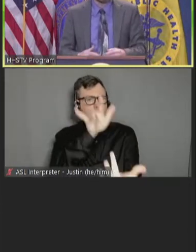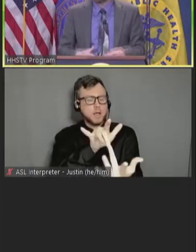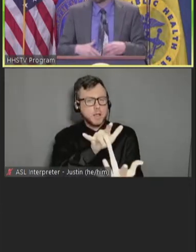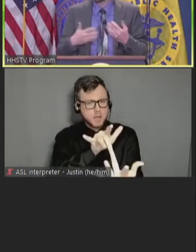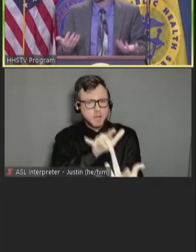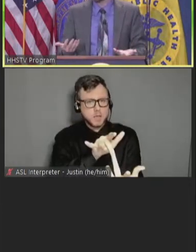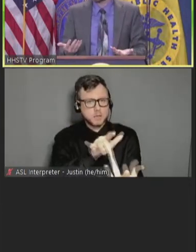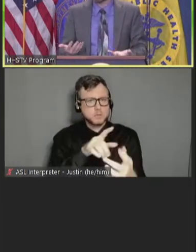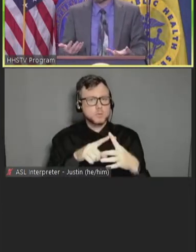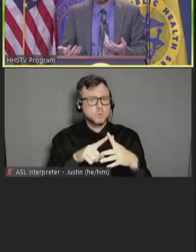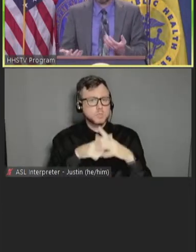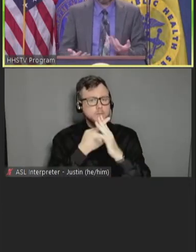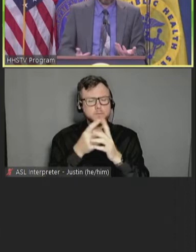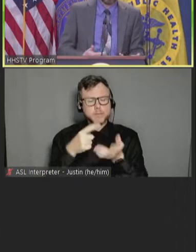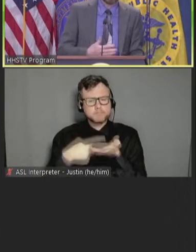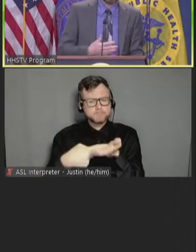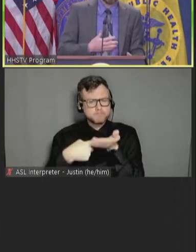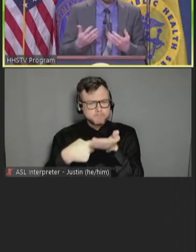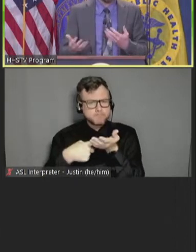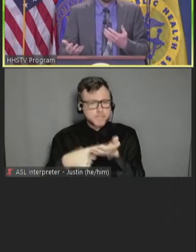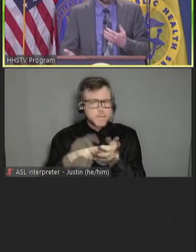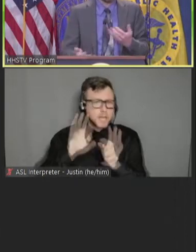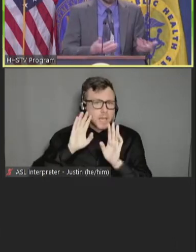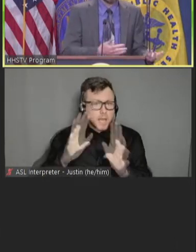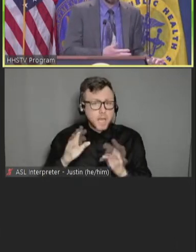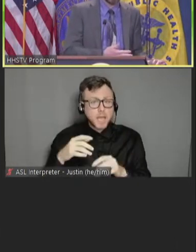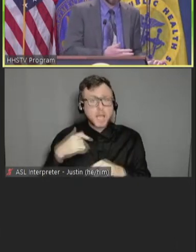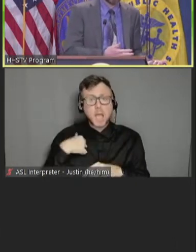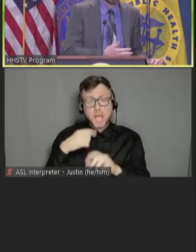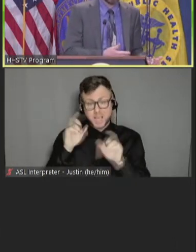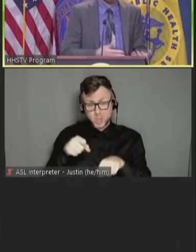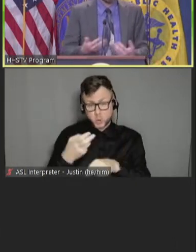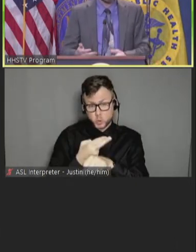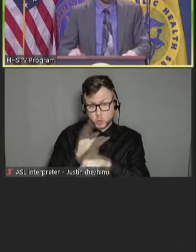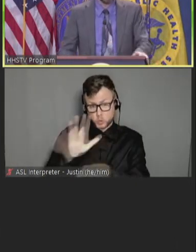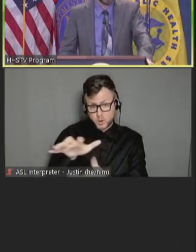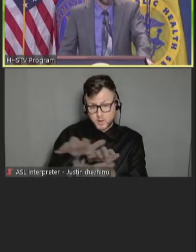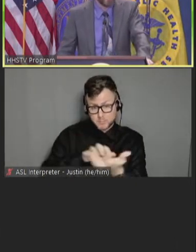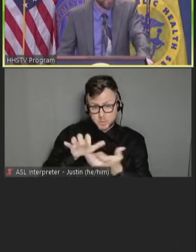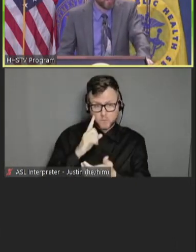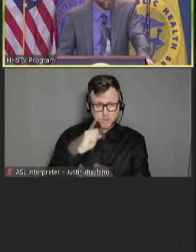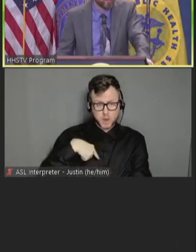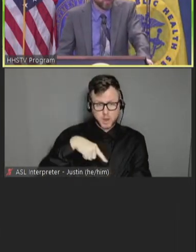initiate a dialogue, to say, "Hey, can we use your adjuvant for our vaccine development program?"